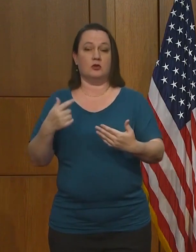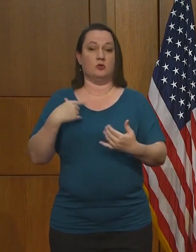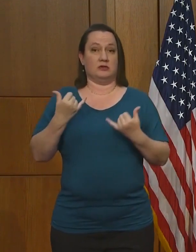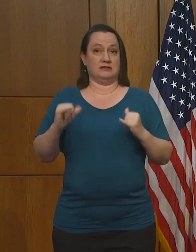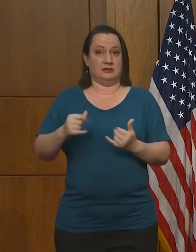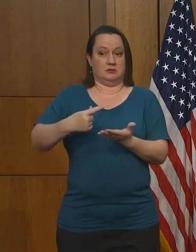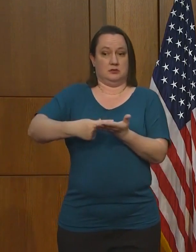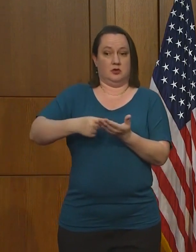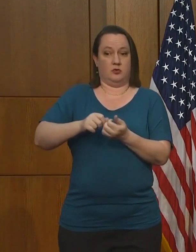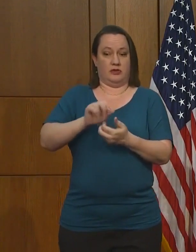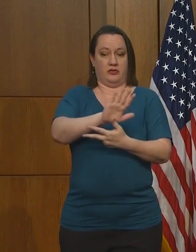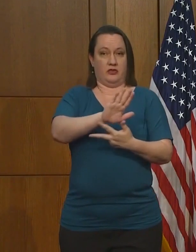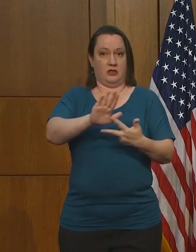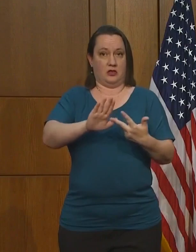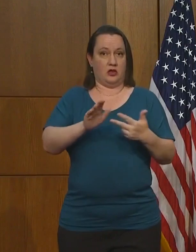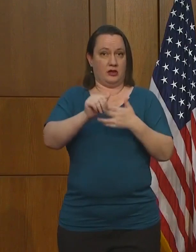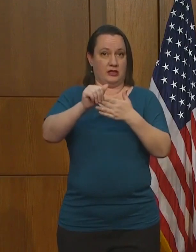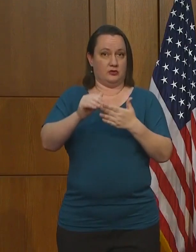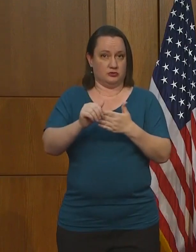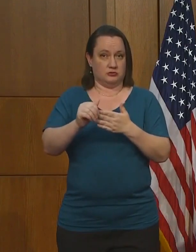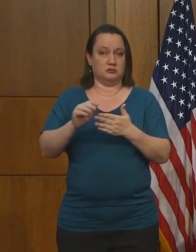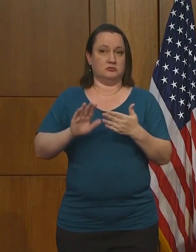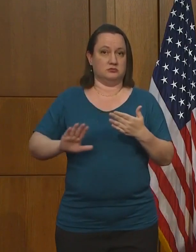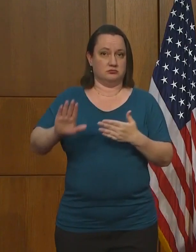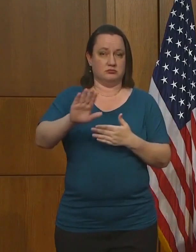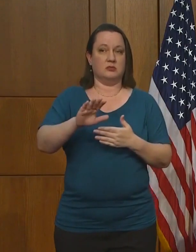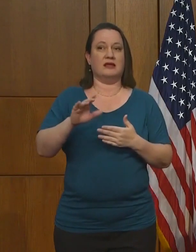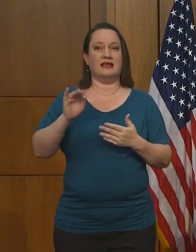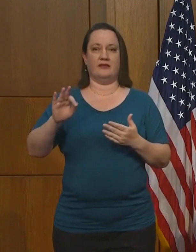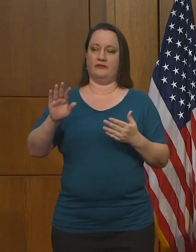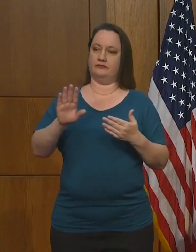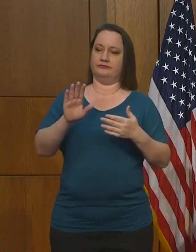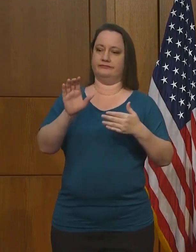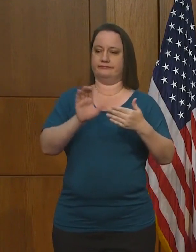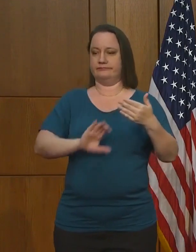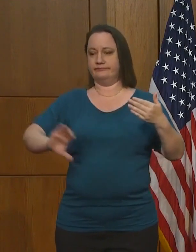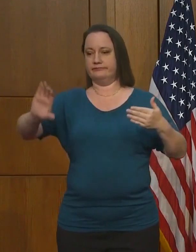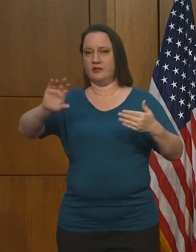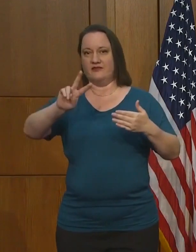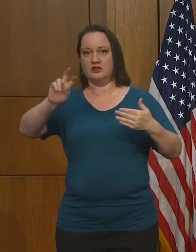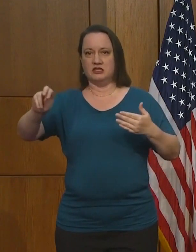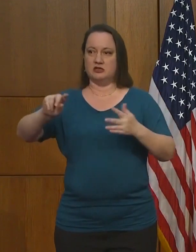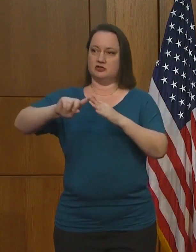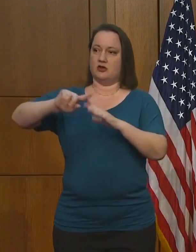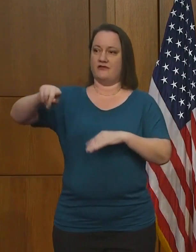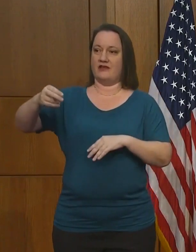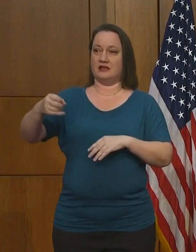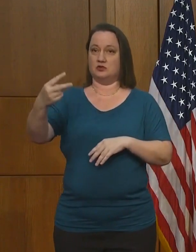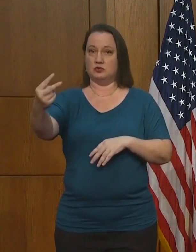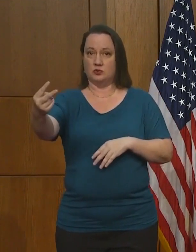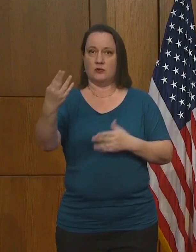AND IT'S WE'RE CONTINUING TO DISCUSS THIS WITH WITH THEIR LEADERS BUT- IF WE MOVE THE